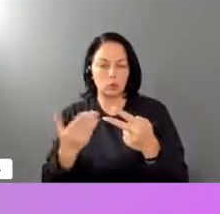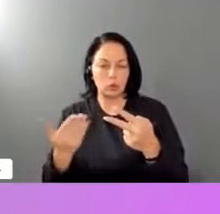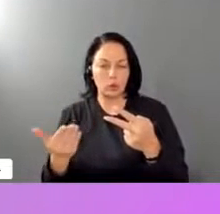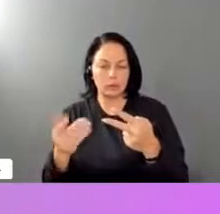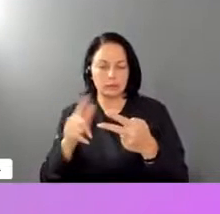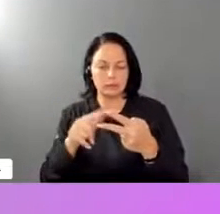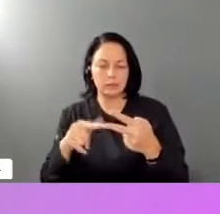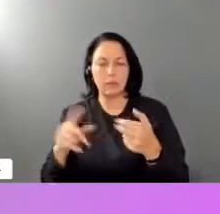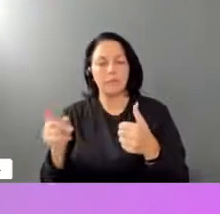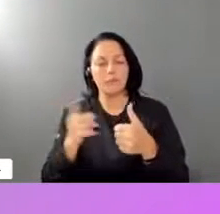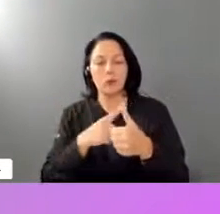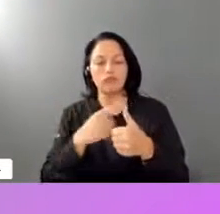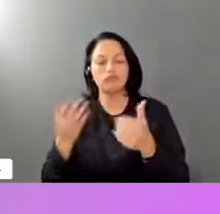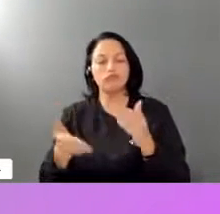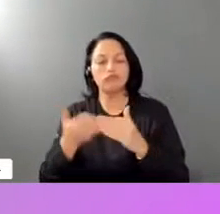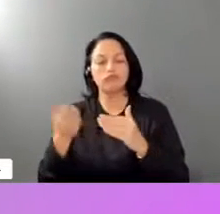software. Snack also ultimately allowed